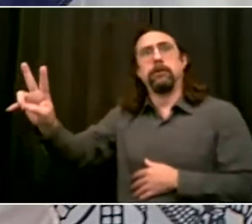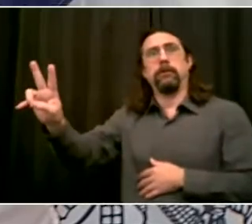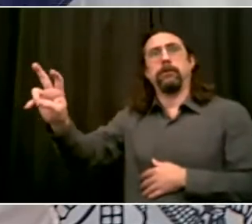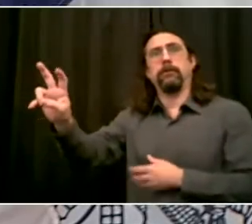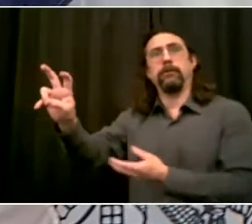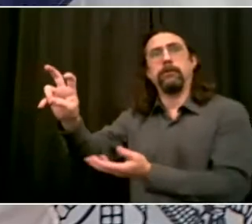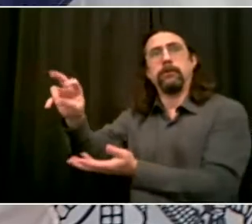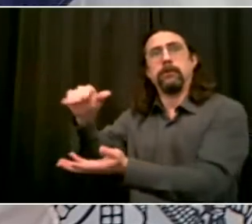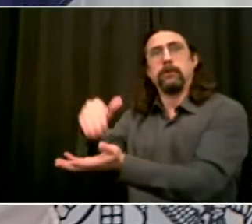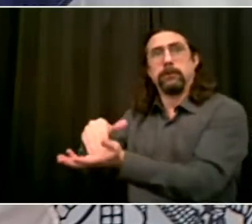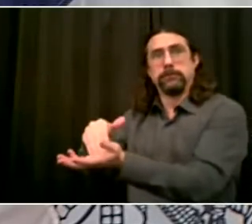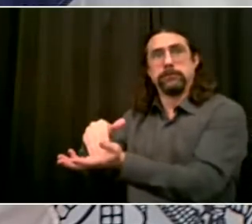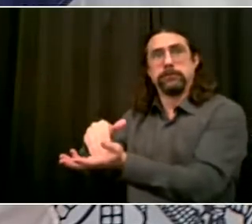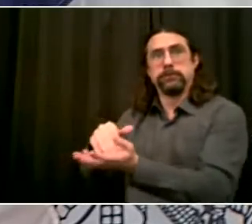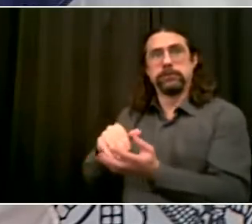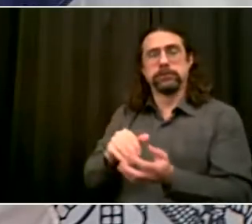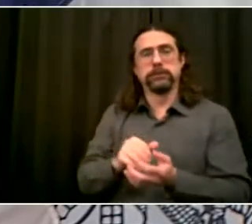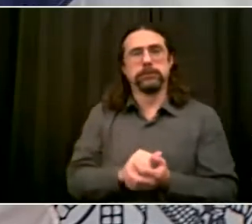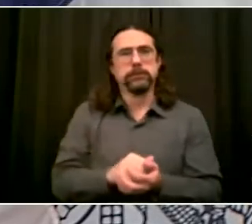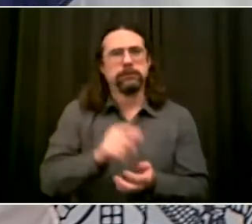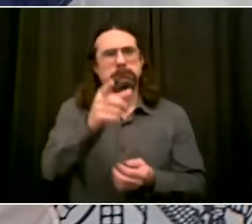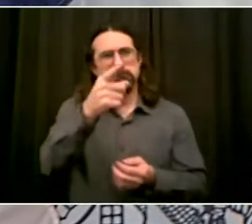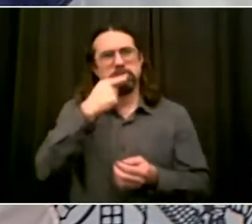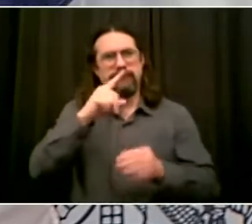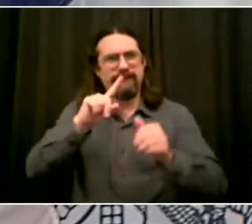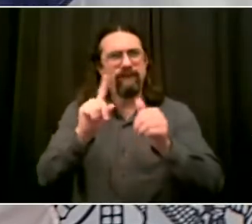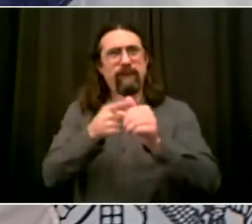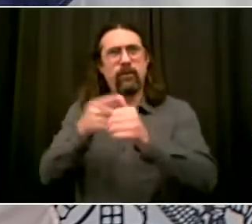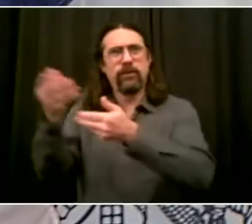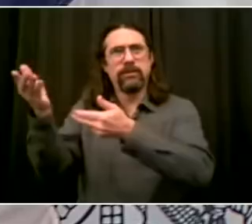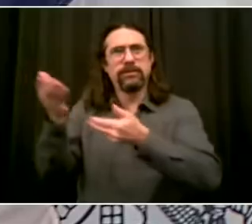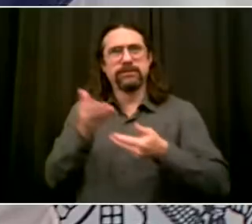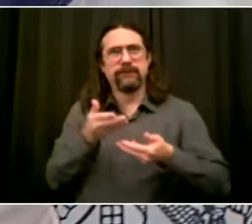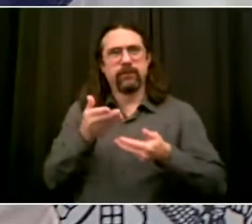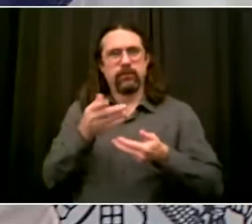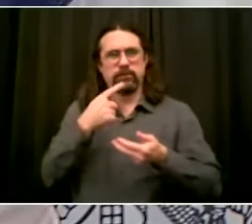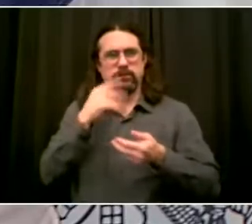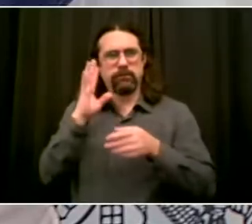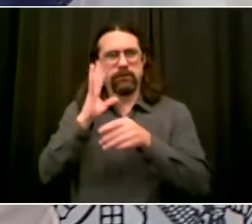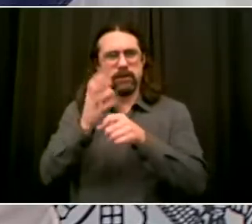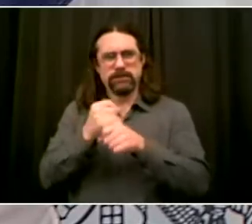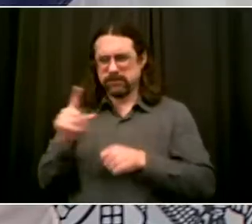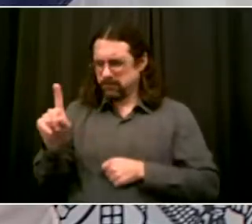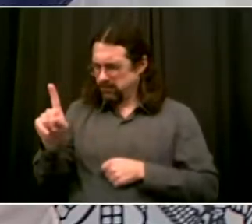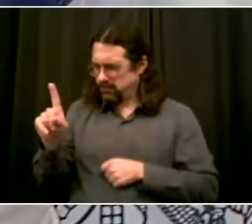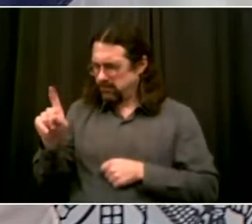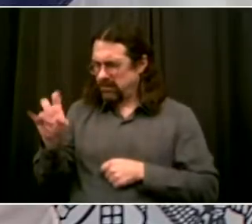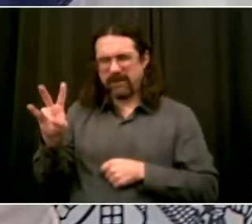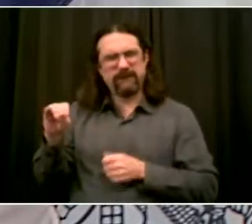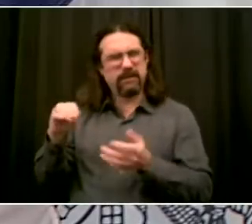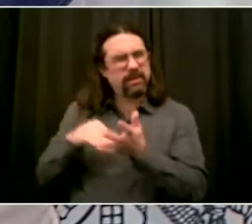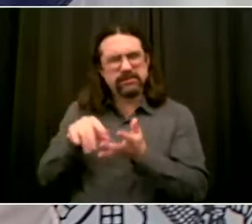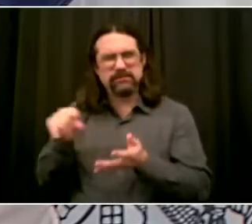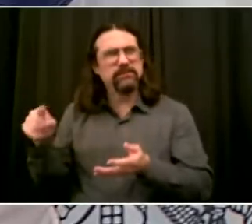FIRST RESPONDERS, THE HEALTHCHCA WORRKERS,S, THE PEOPLE WHO WORKN ICUs SHOULD GO FIRST BECAUSE